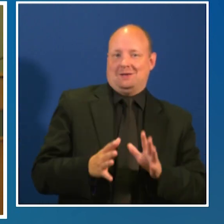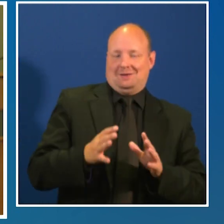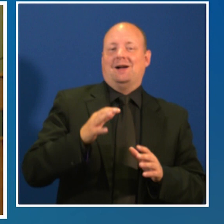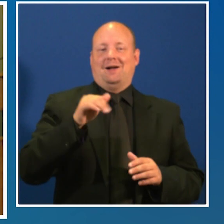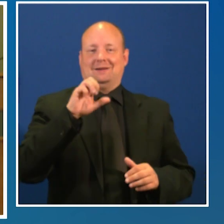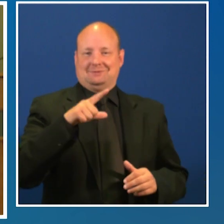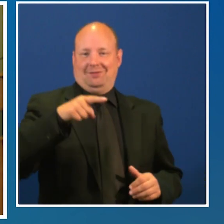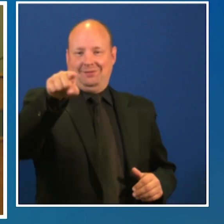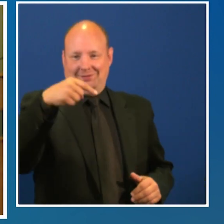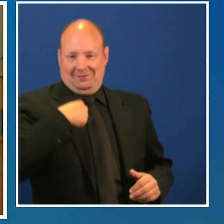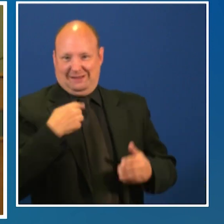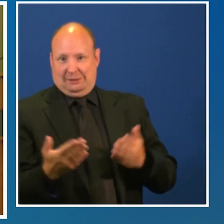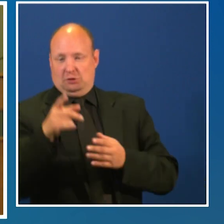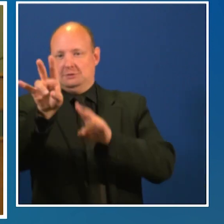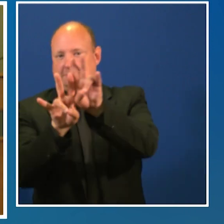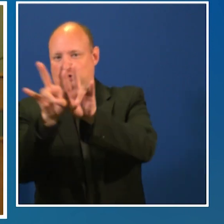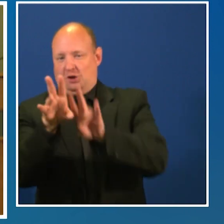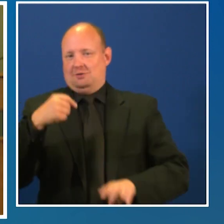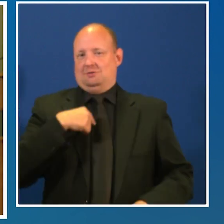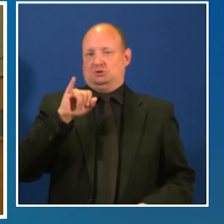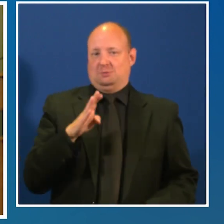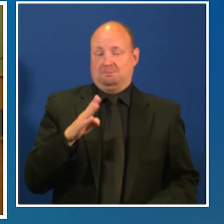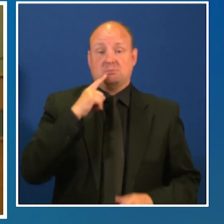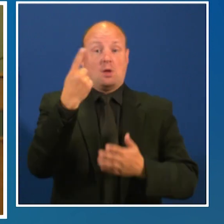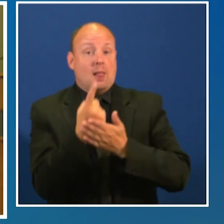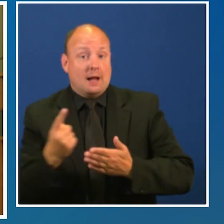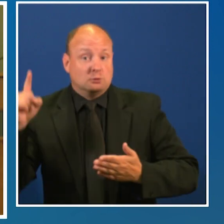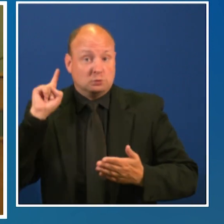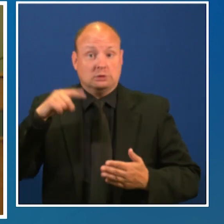state's official reopening. After a long, 16 months, your